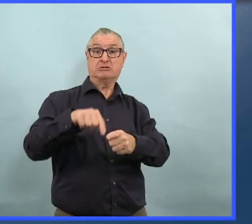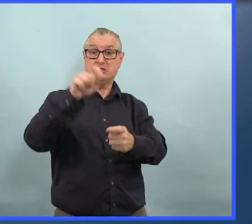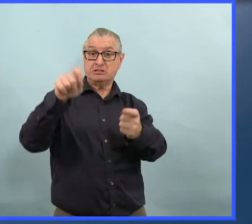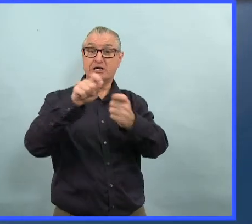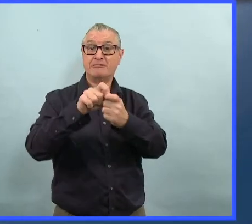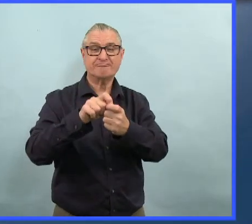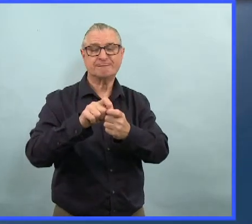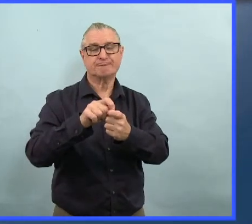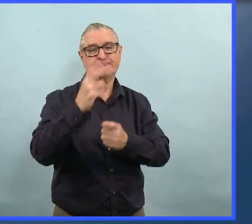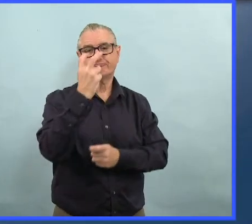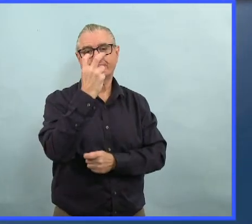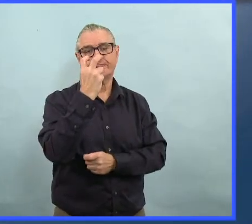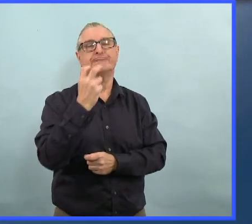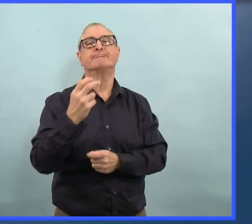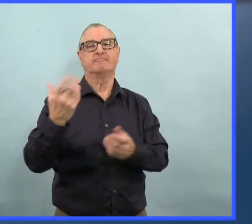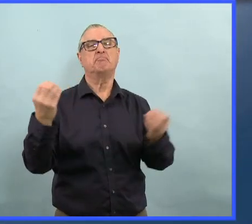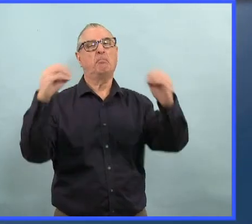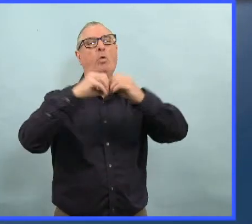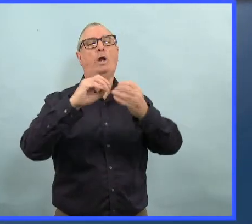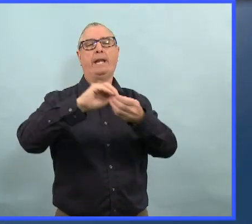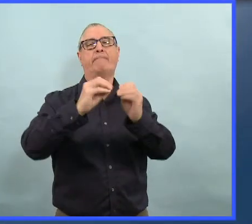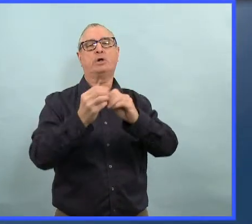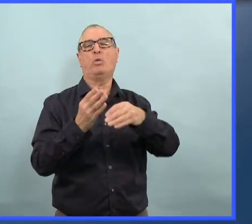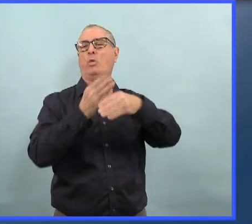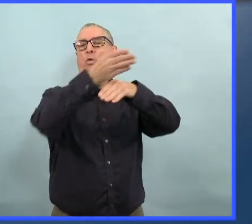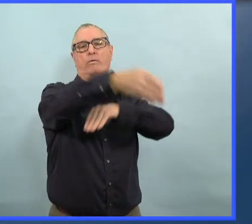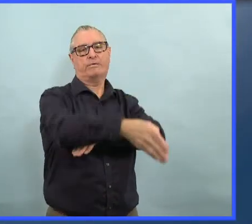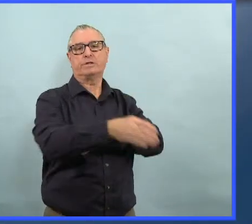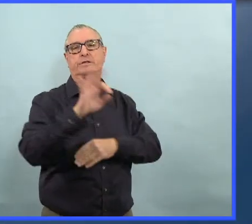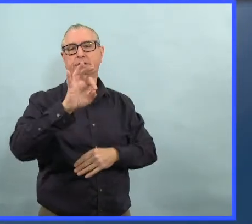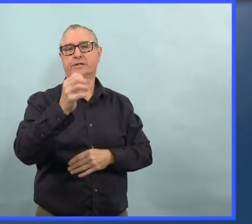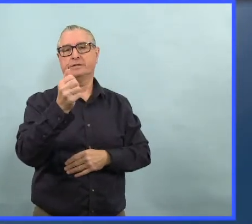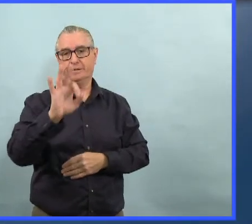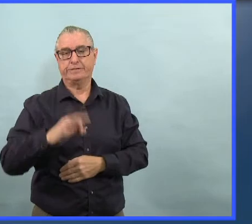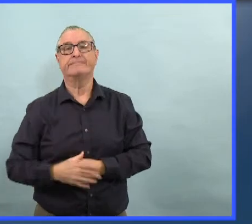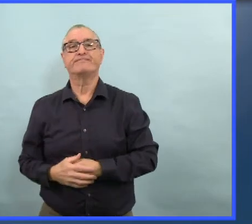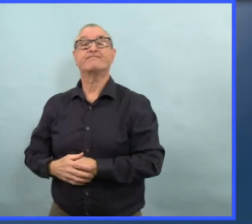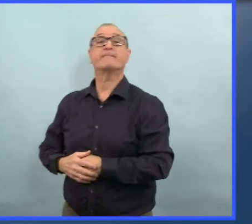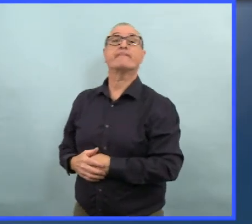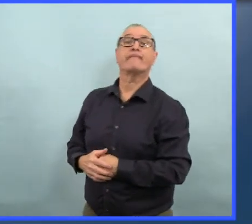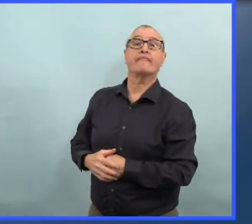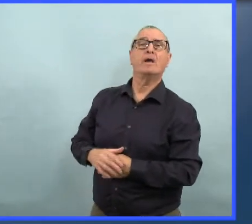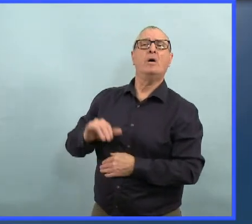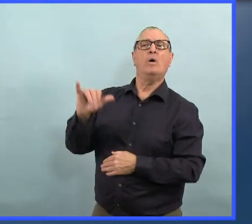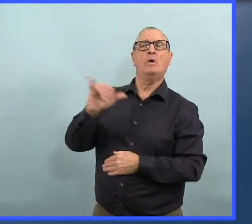uh we are we're also seeing those number of deaths rise quite a bit over the past week